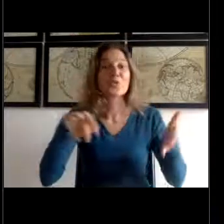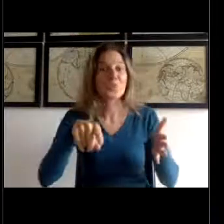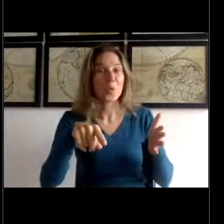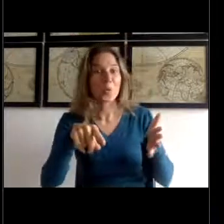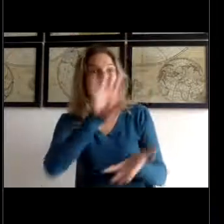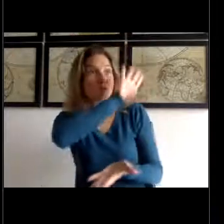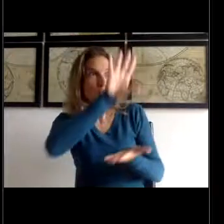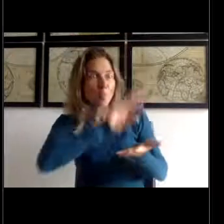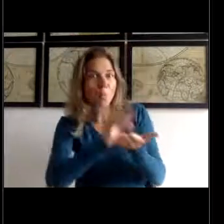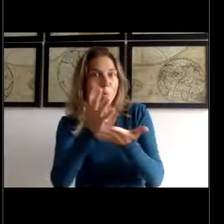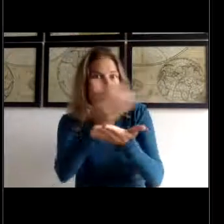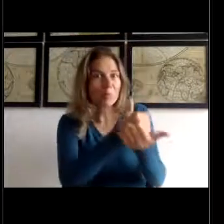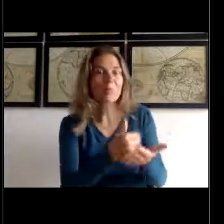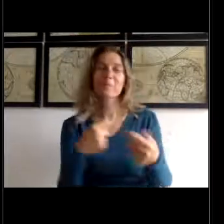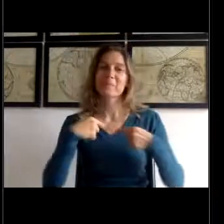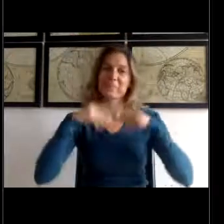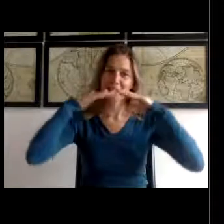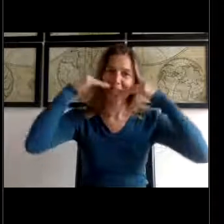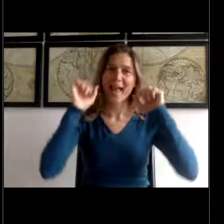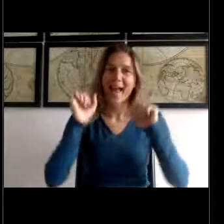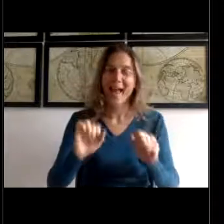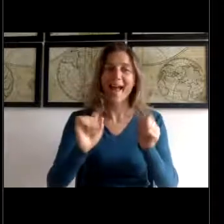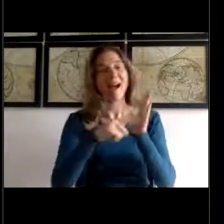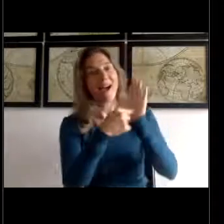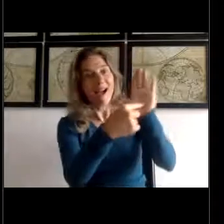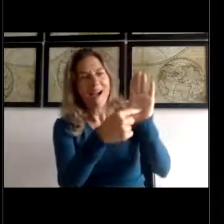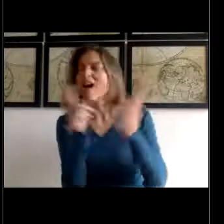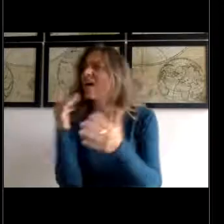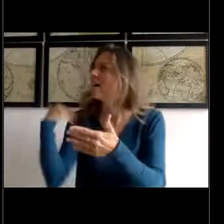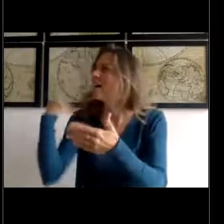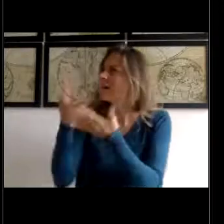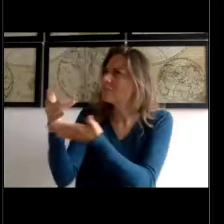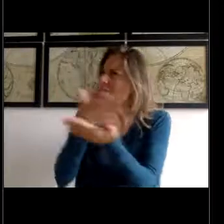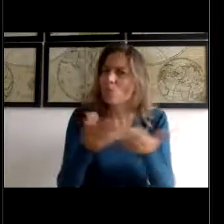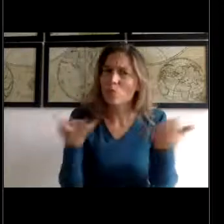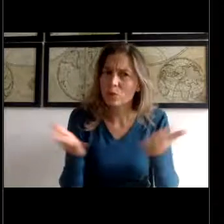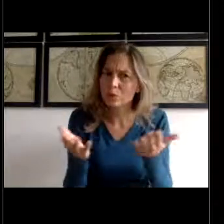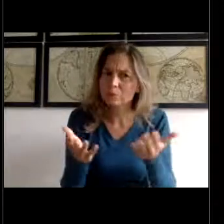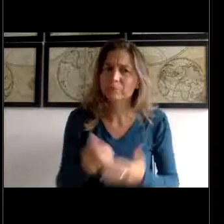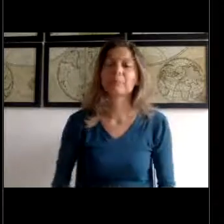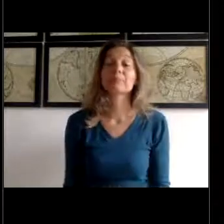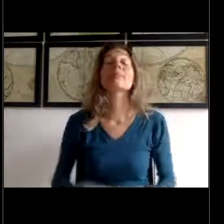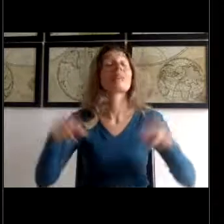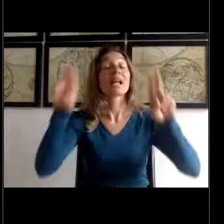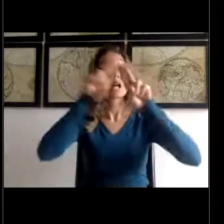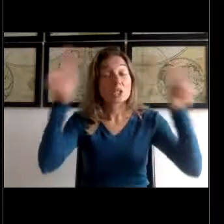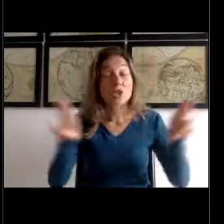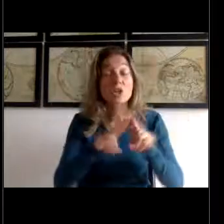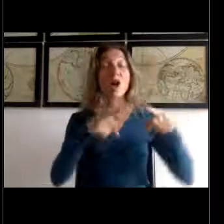And I'm happy to present a bit of this today. It's looking at disability and international volunteering.